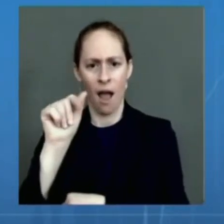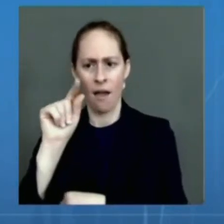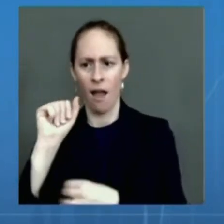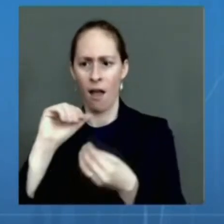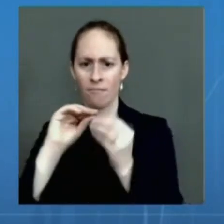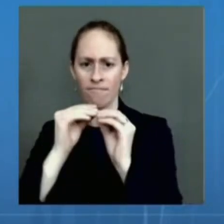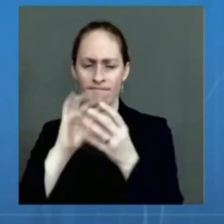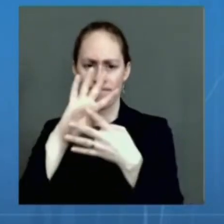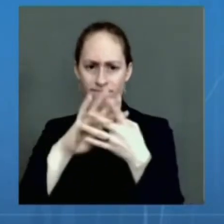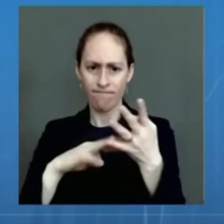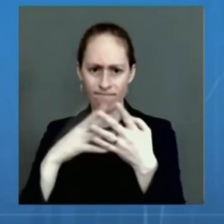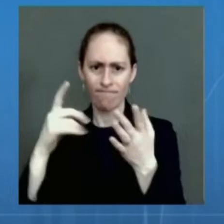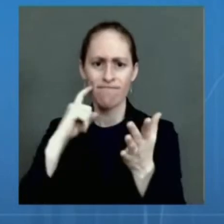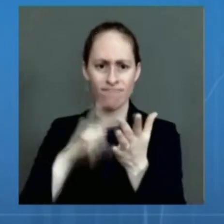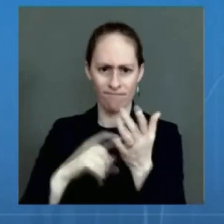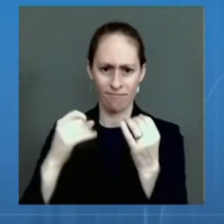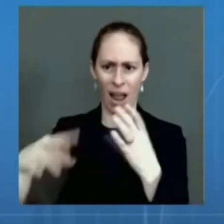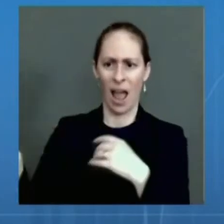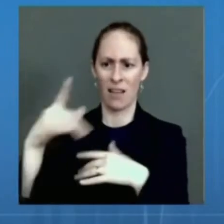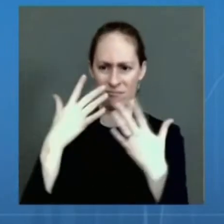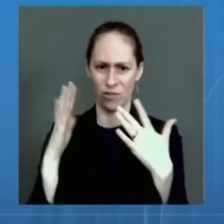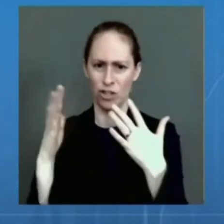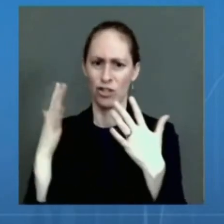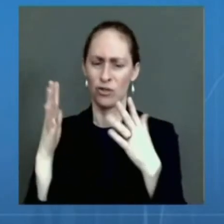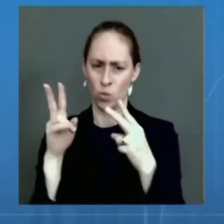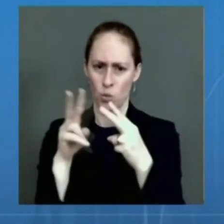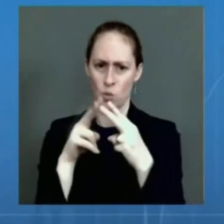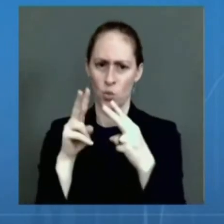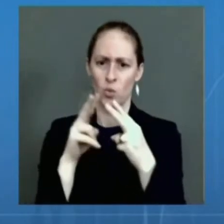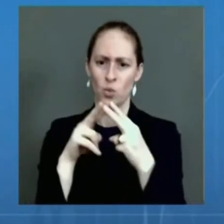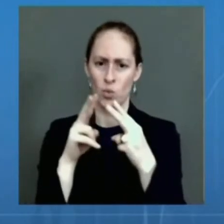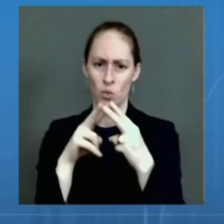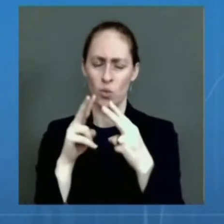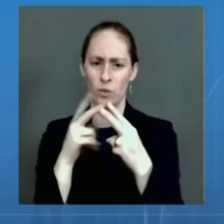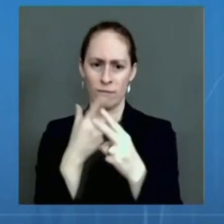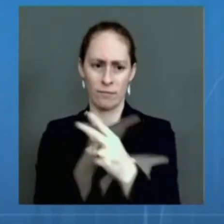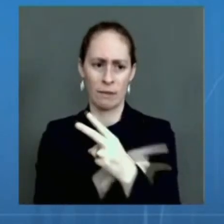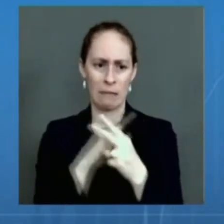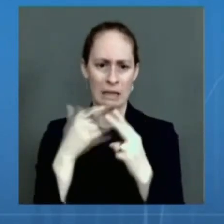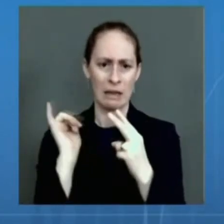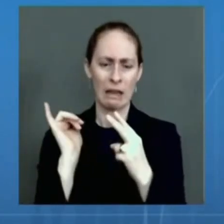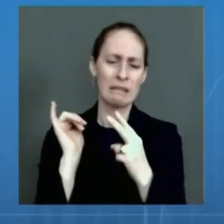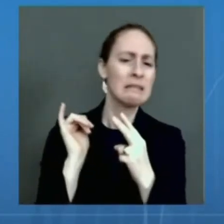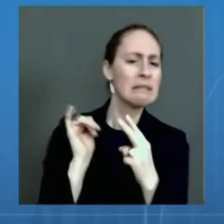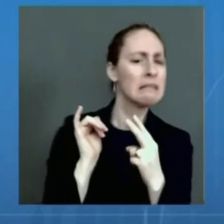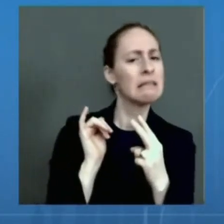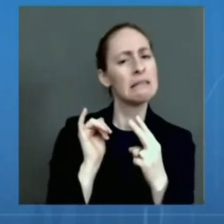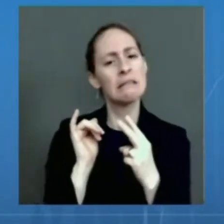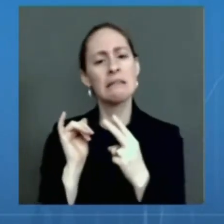YOU SHOW DATA HOW LITTLE PROTECTION A FEW MONTHS AFTER GETTING IT SHOULD AMERICANS WHO